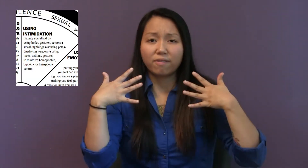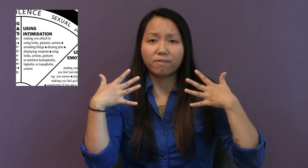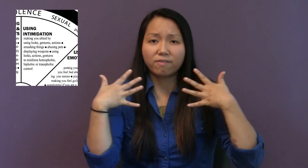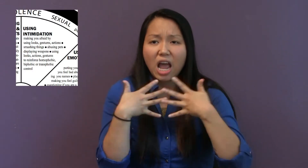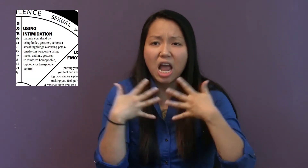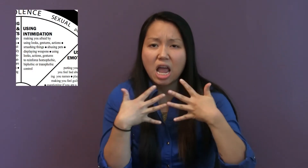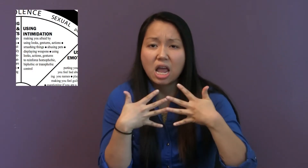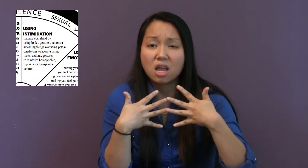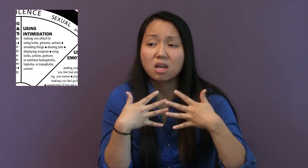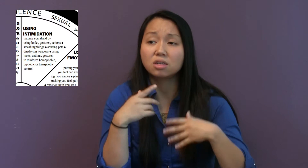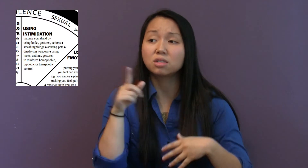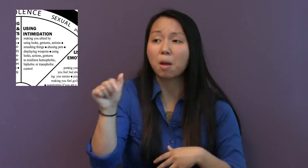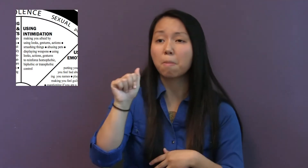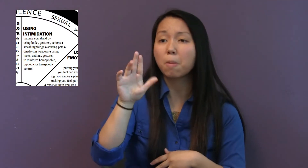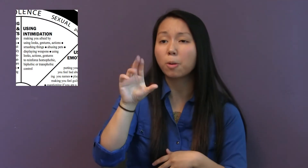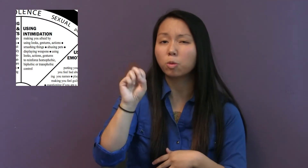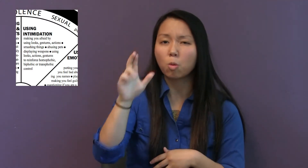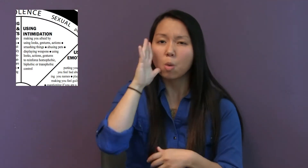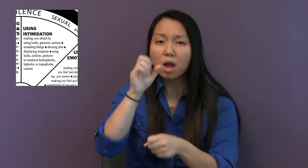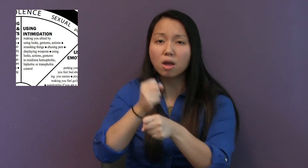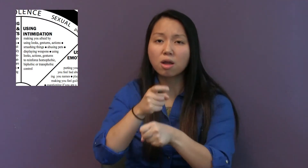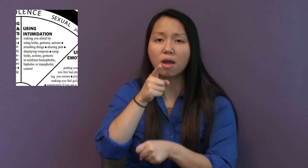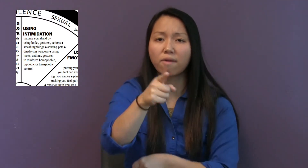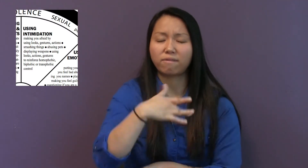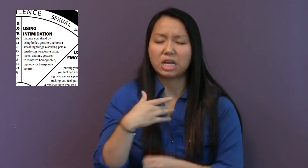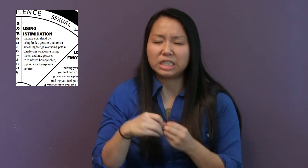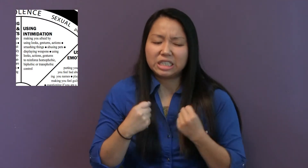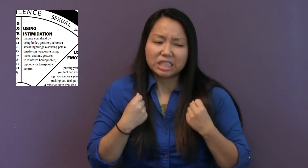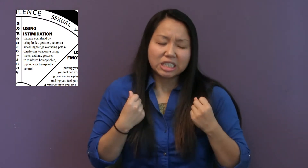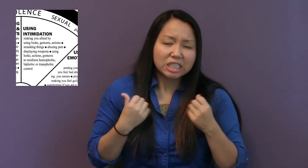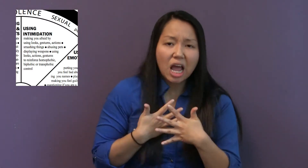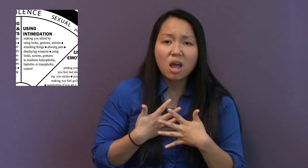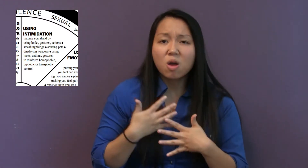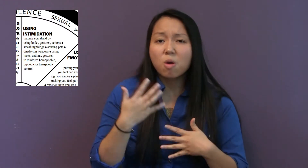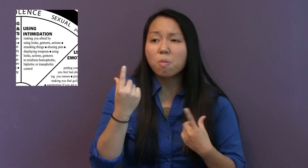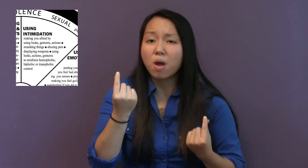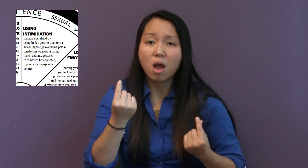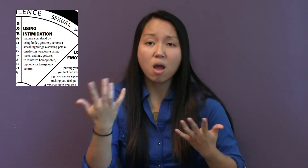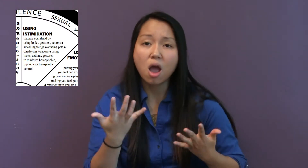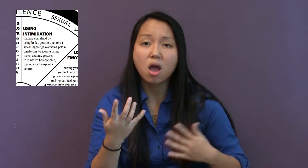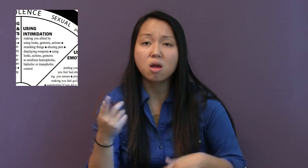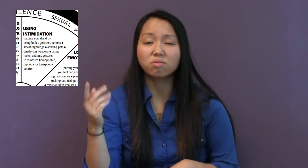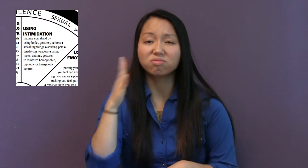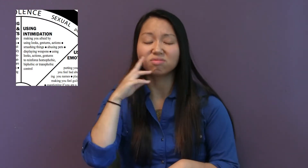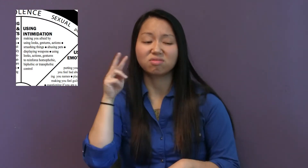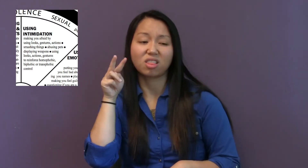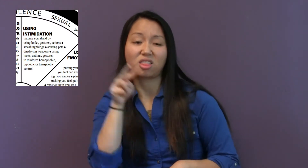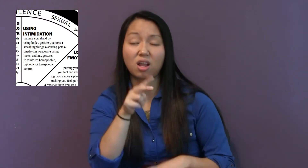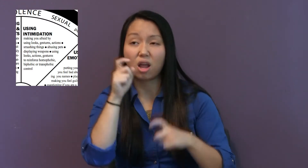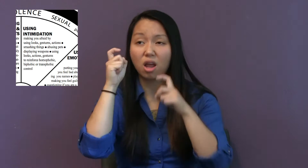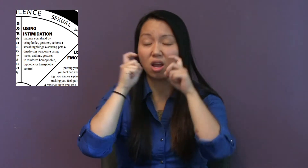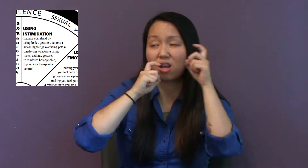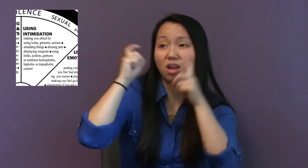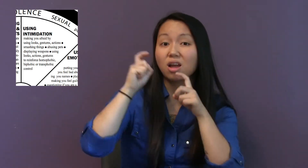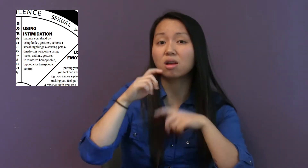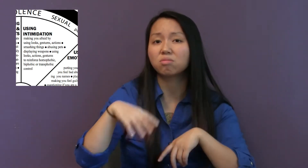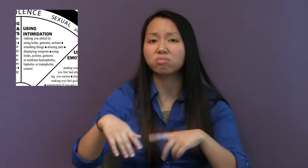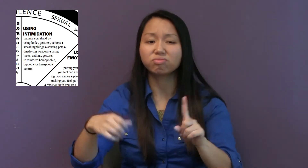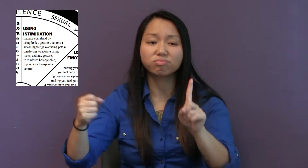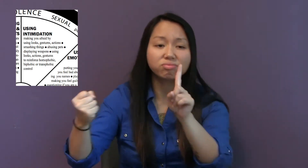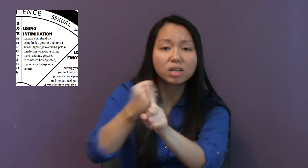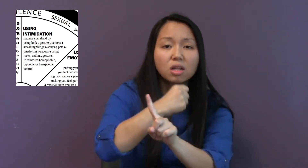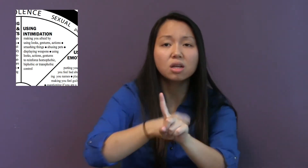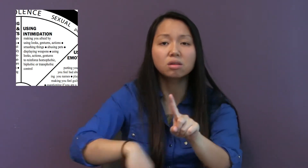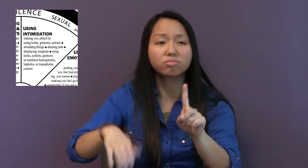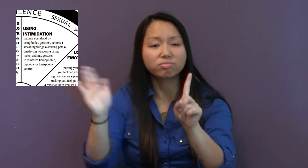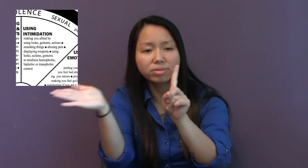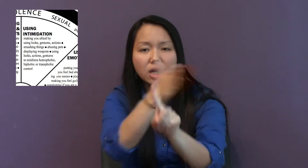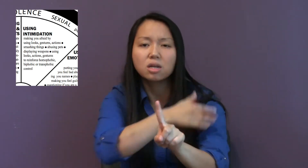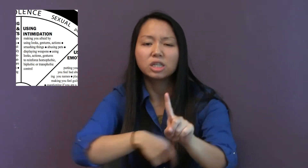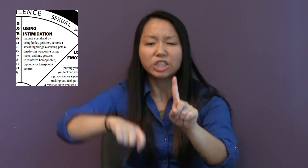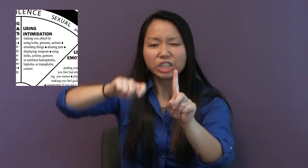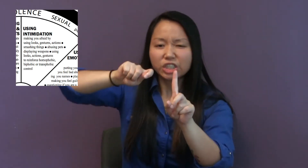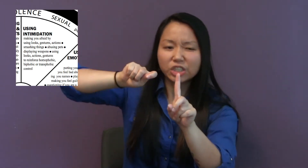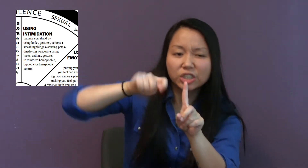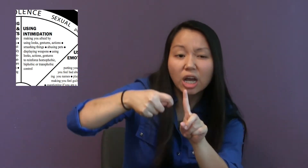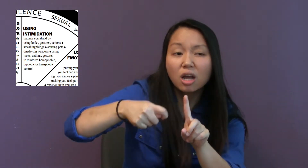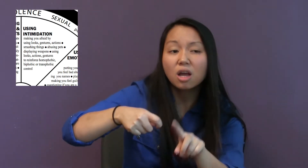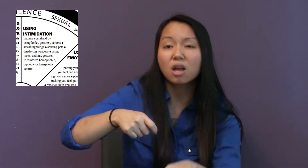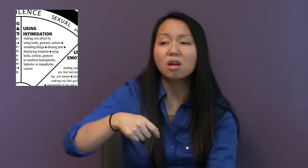Intimidation: An abuser makes you afraid by using gestures, expressions, possibly hit, slap, or pinch you.